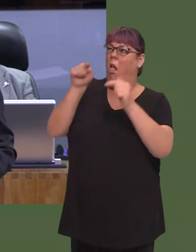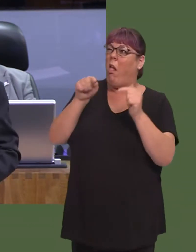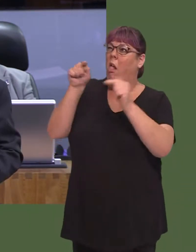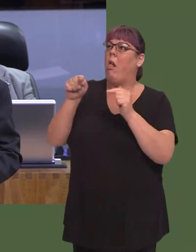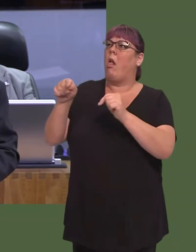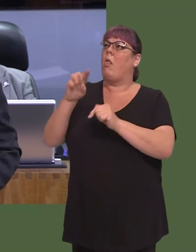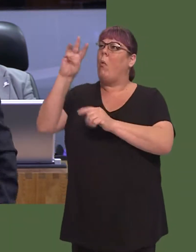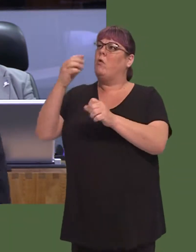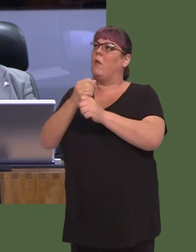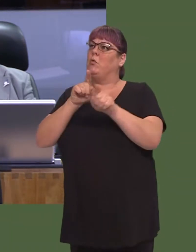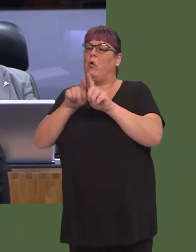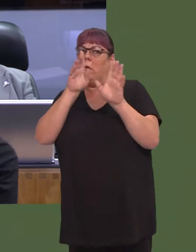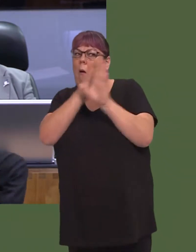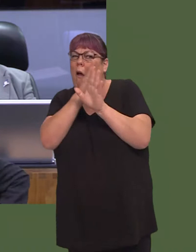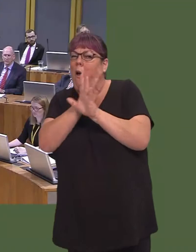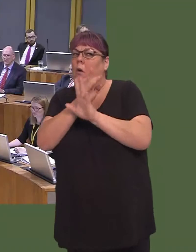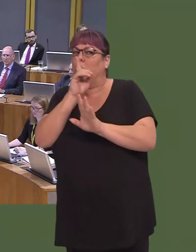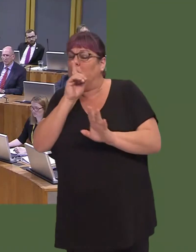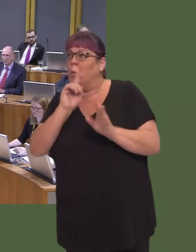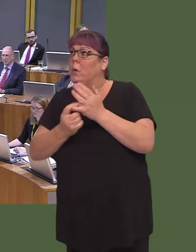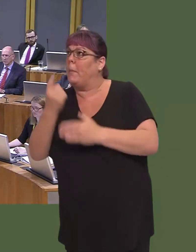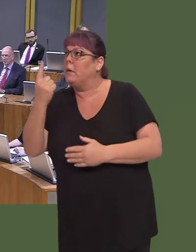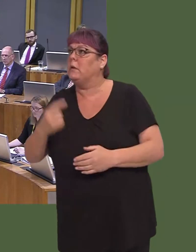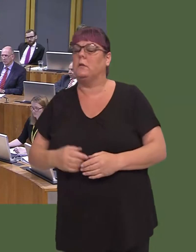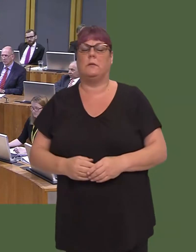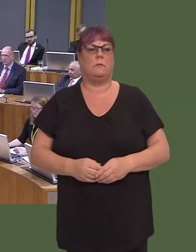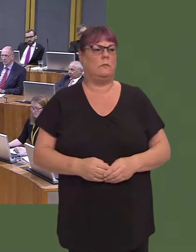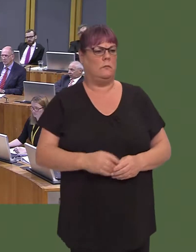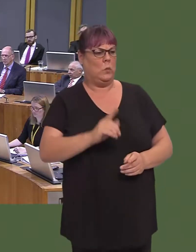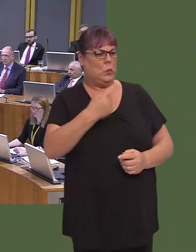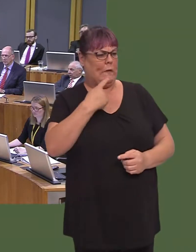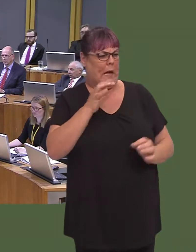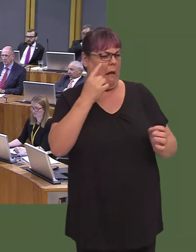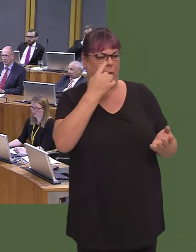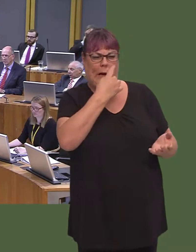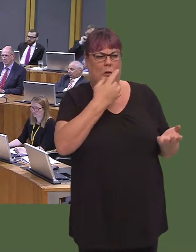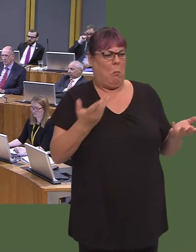a challenge that Betsi Cadwaladr must meet in order to reduce the waiting times at those